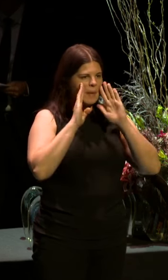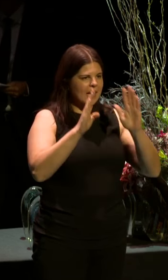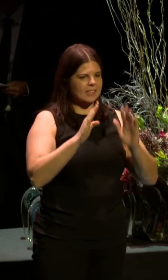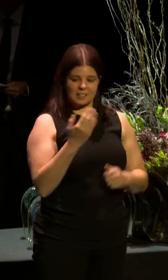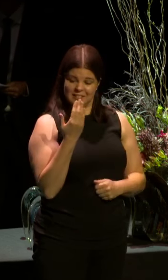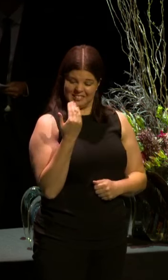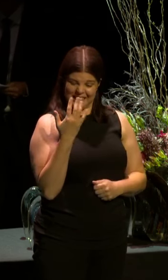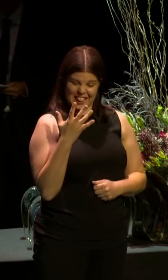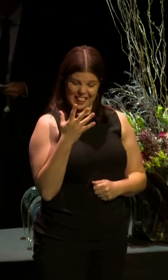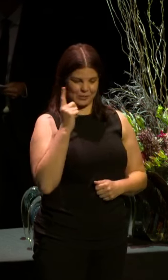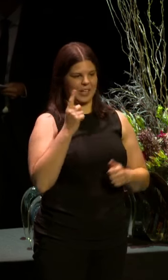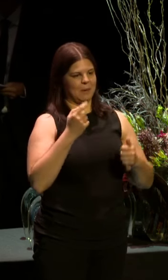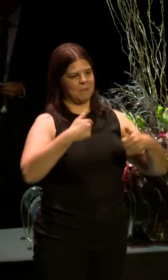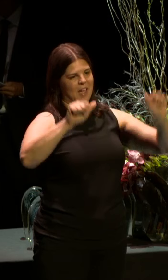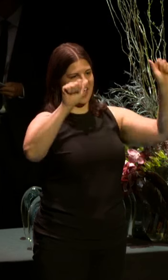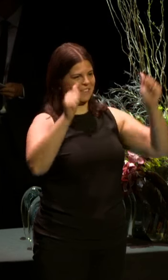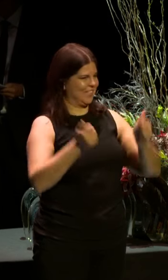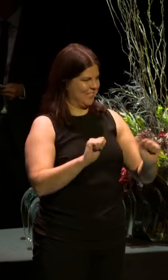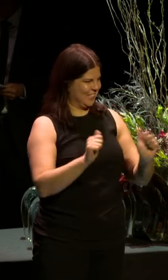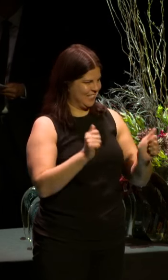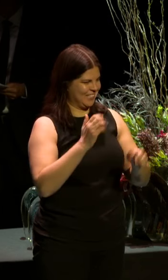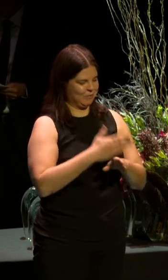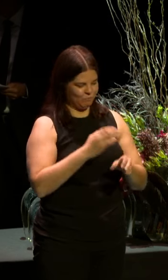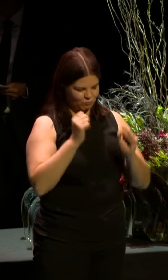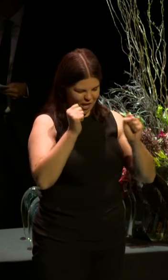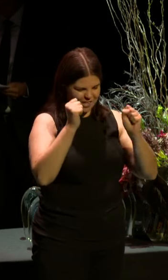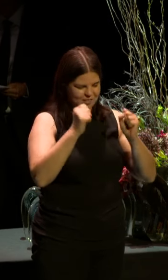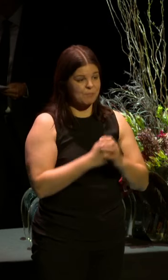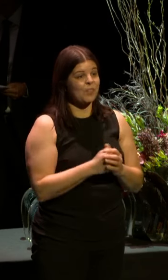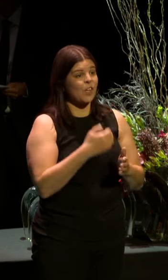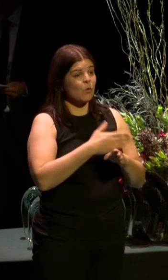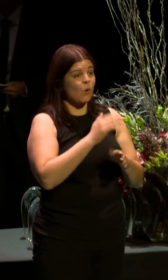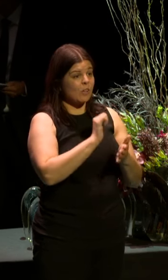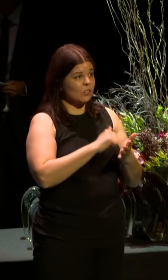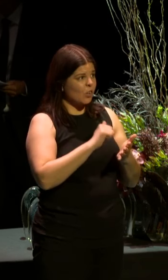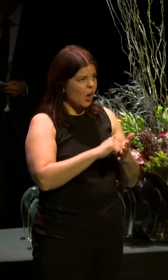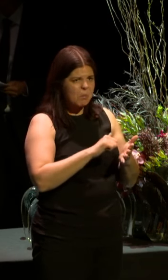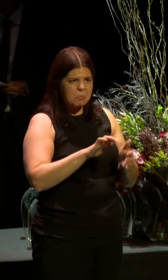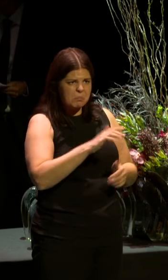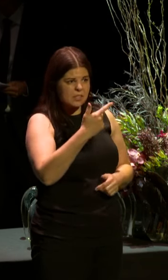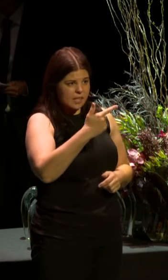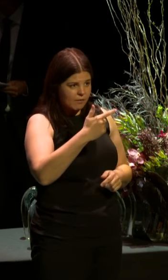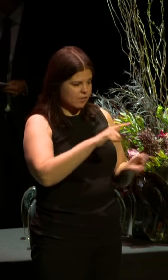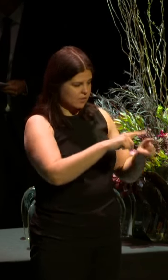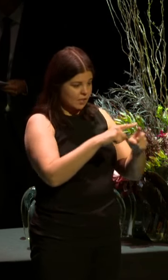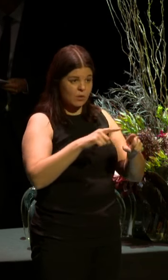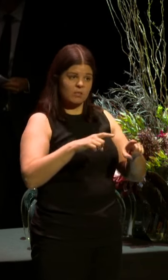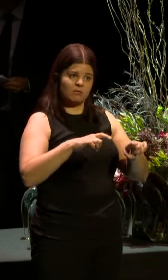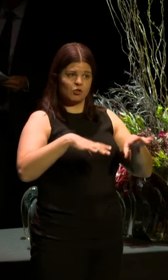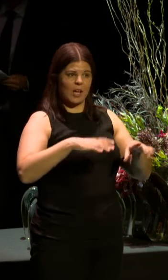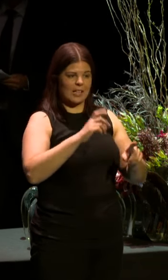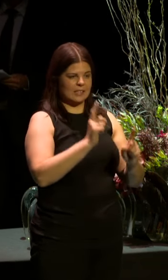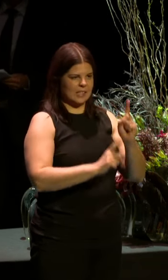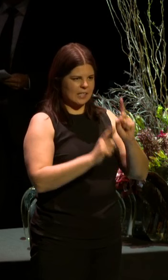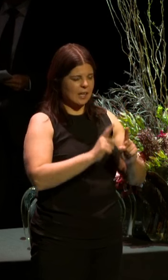And we held workshops in seven Australian cities, played with 130 performing artists